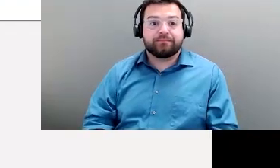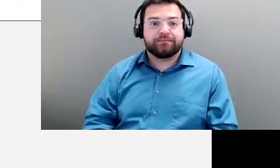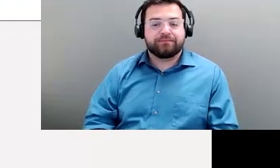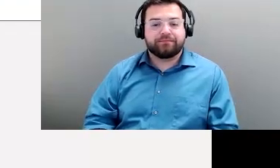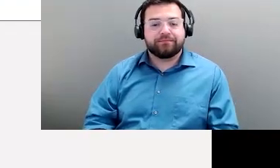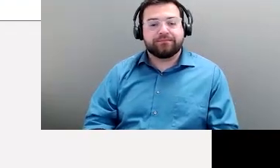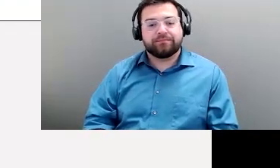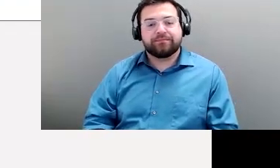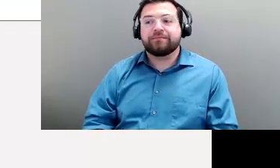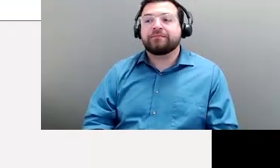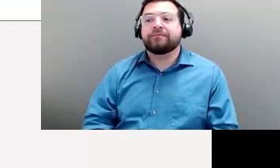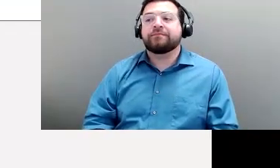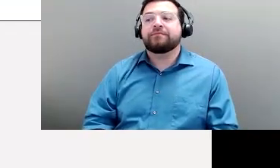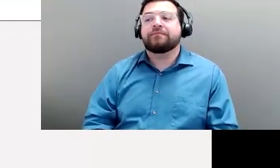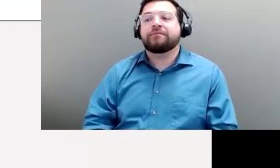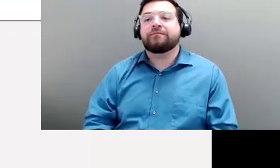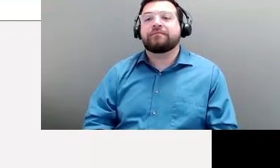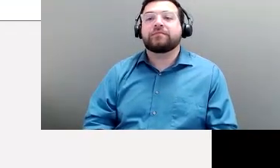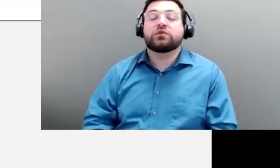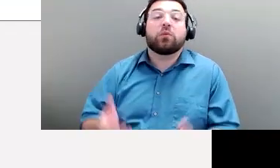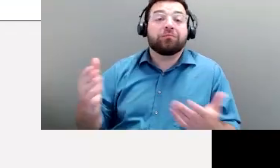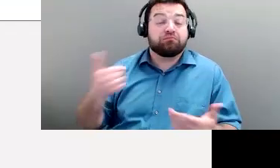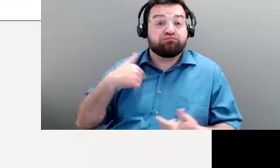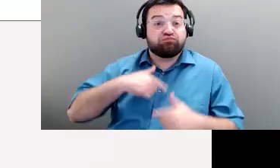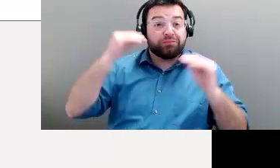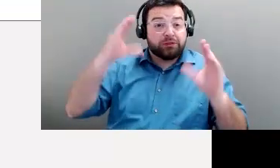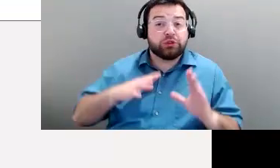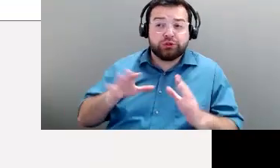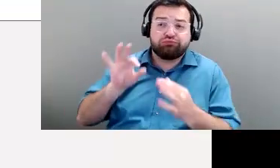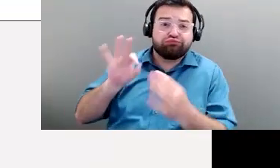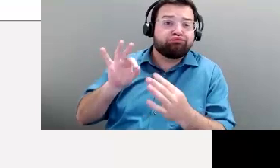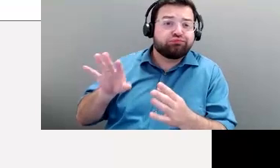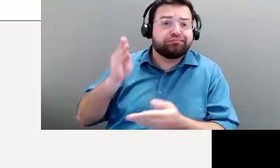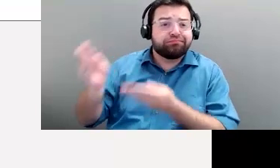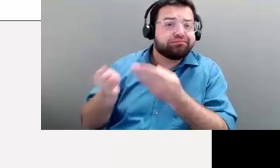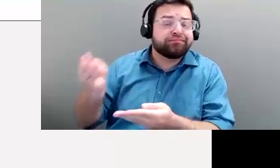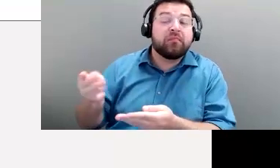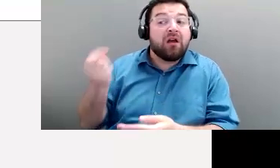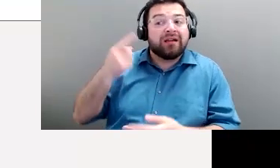So as we're leaving students feedback and comments, we want to make sure that our students know,